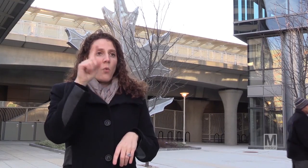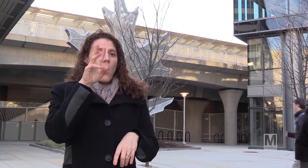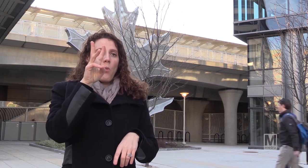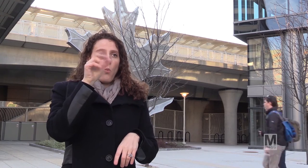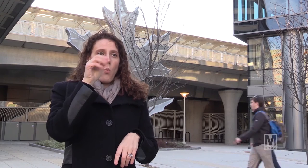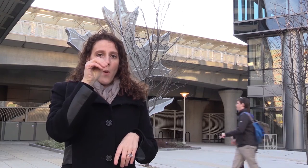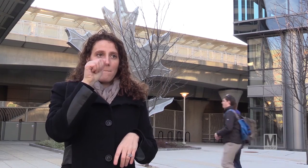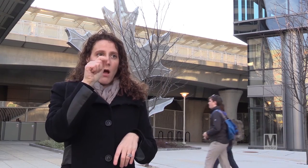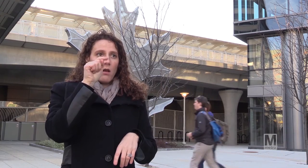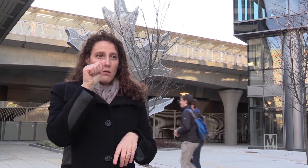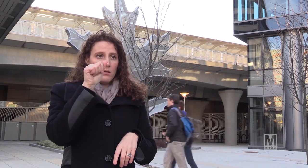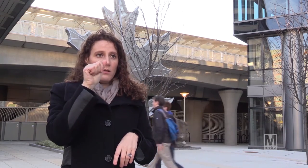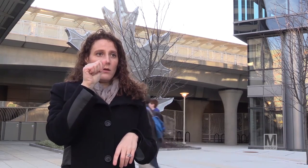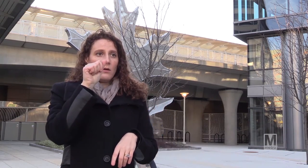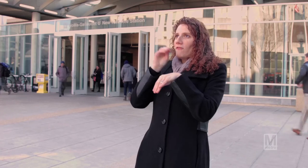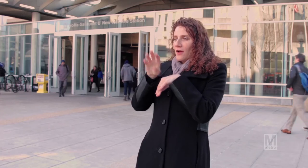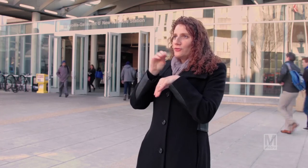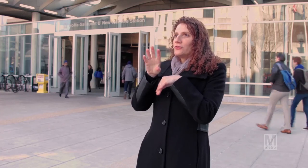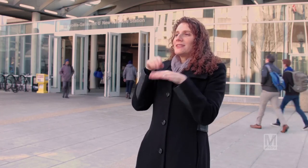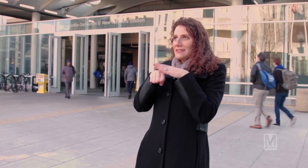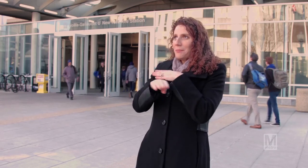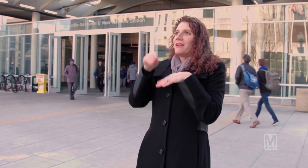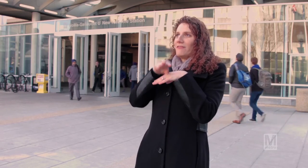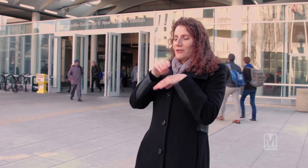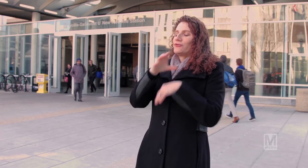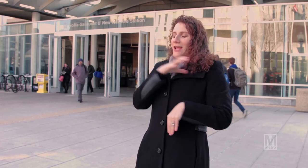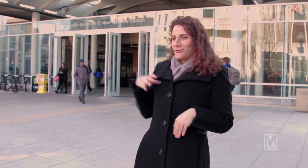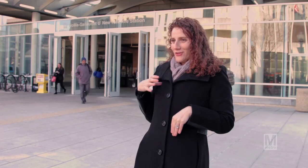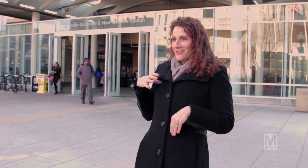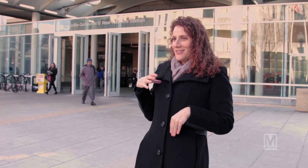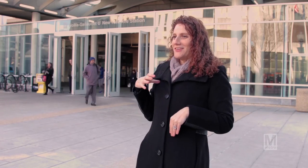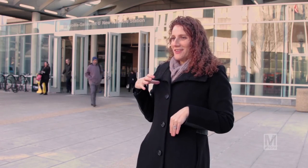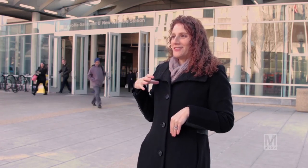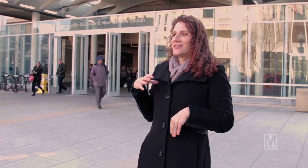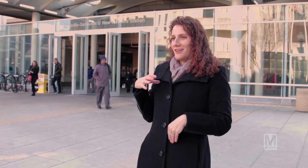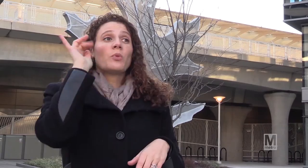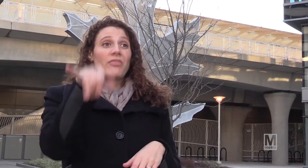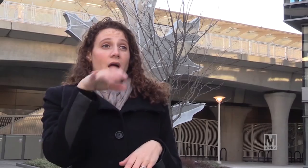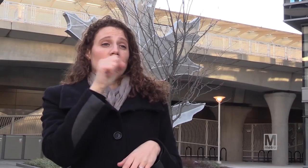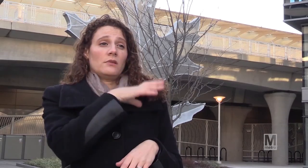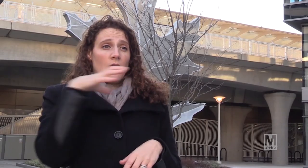I also was appointed for the WMATA accessibility advisory council.